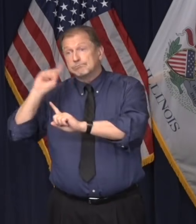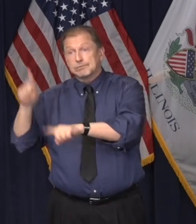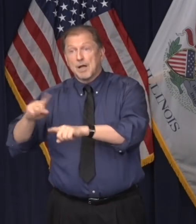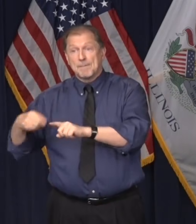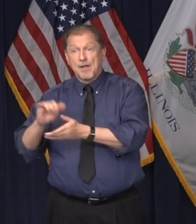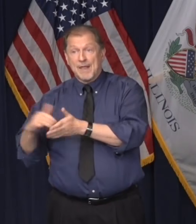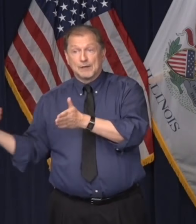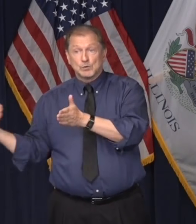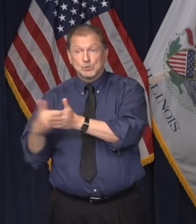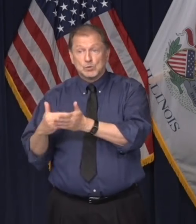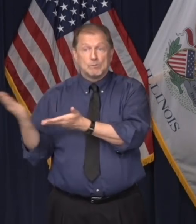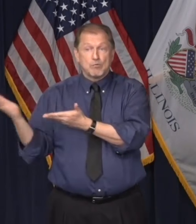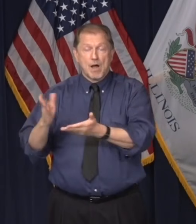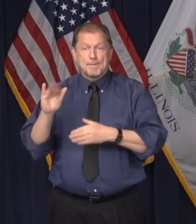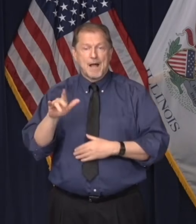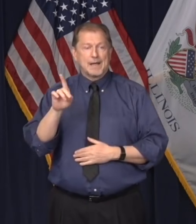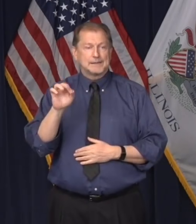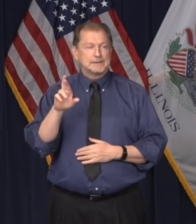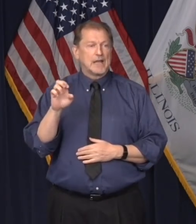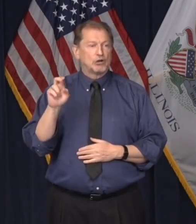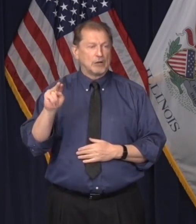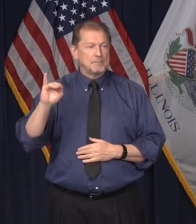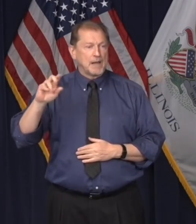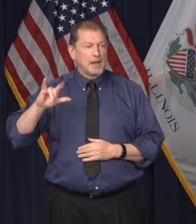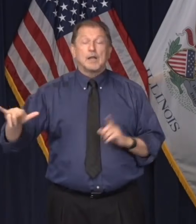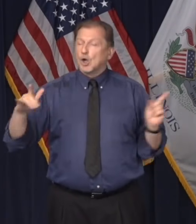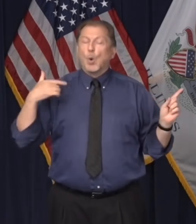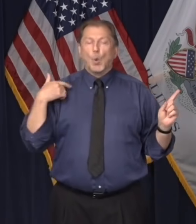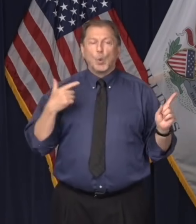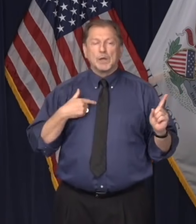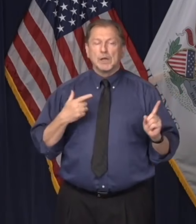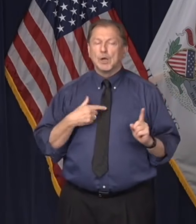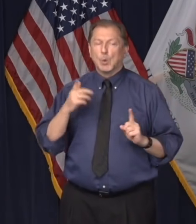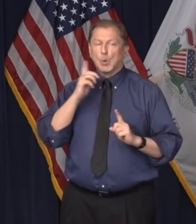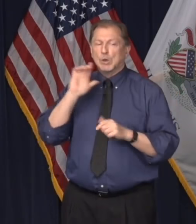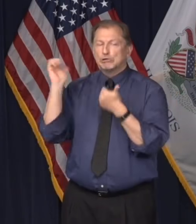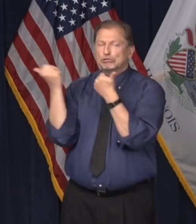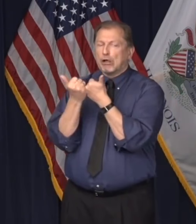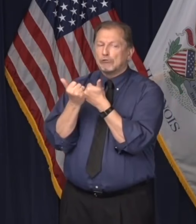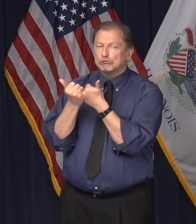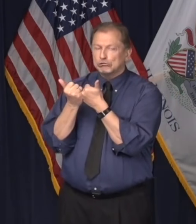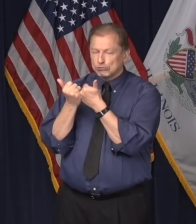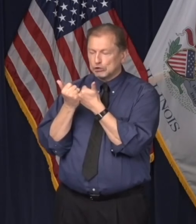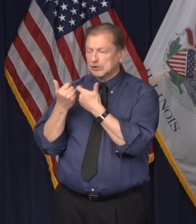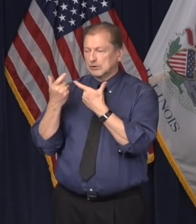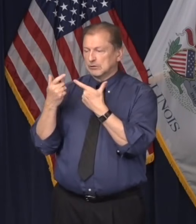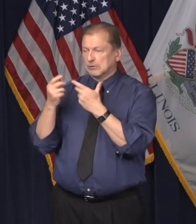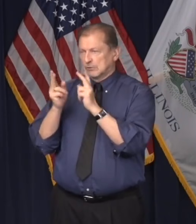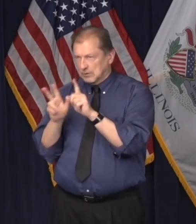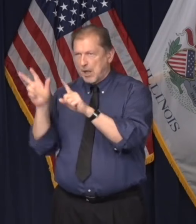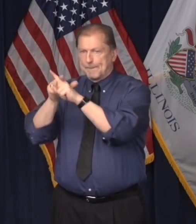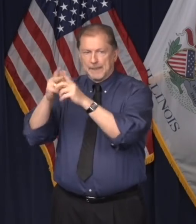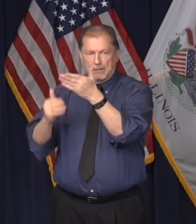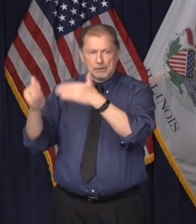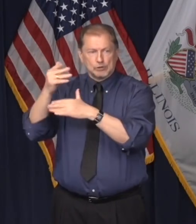OF THE JUDGE'S RULING OF THE SUIT THAT WAS BROUGHT BY DARREN BAILEY. WE CERTAINLY ARE GOING TO ACT IN A SWIFT FASHION TO TRY TO HAVE